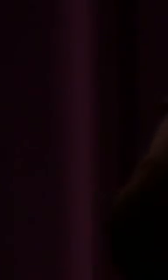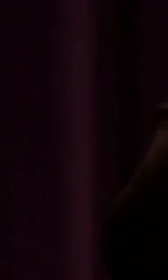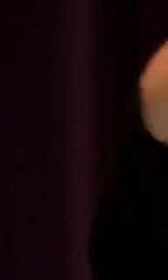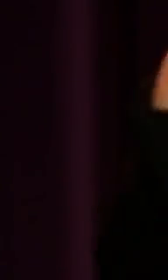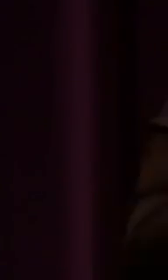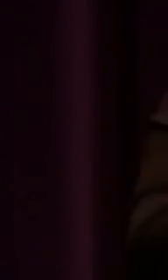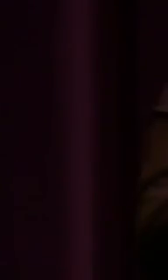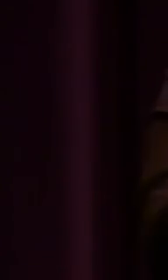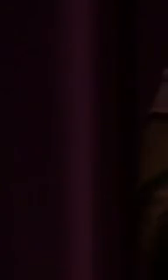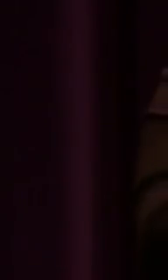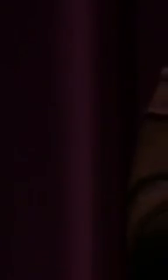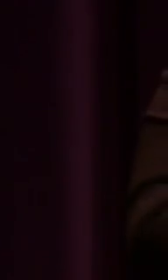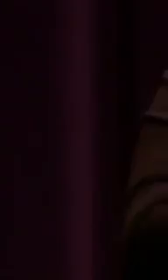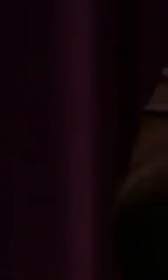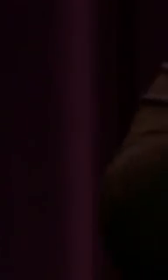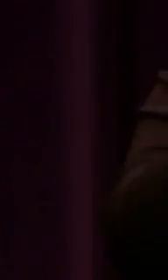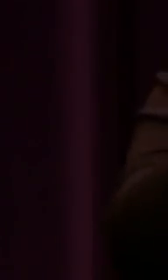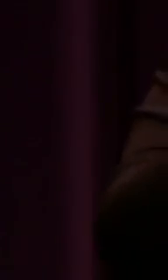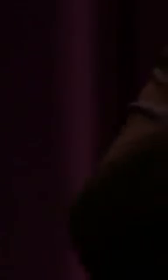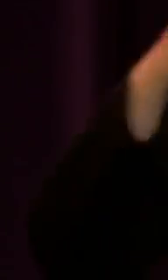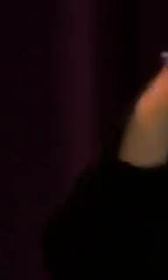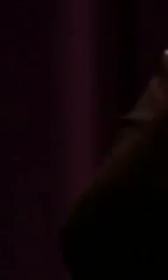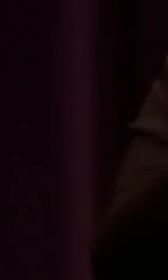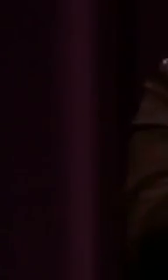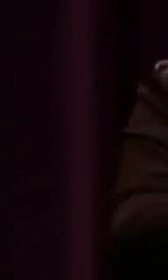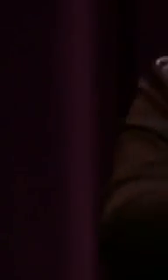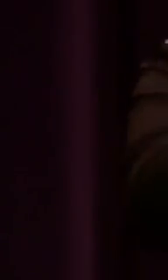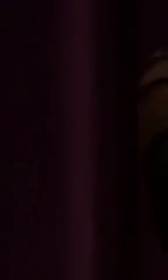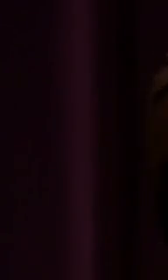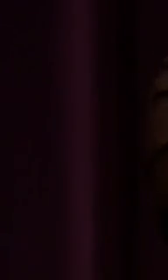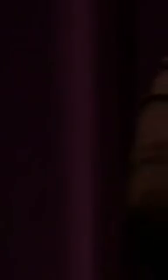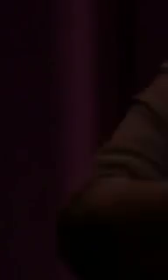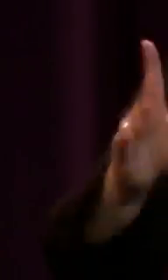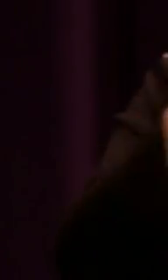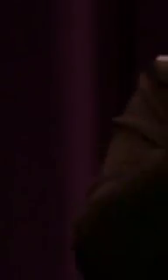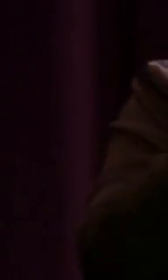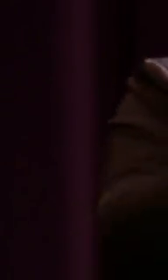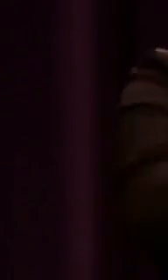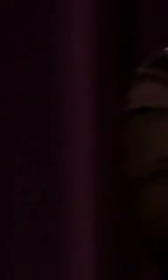THAT WE REPRESENT ALL OF WHAT AMERICA IS, EVERY COLOR, EVERY